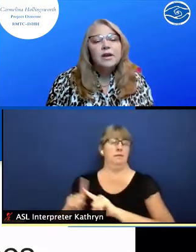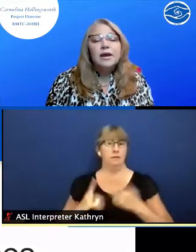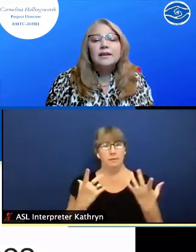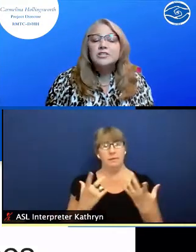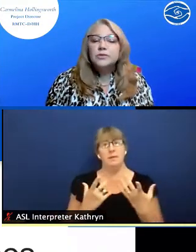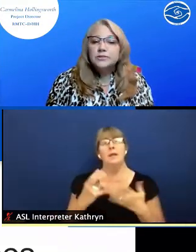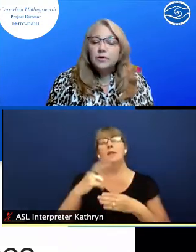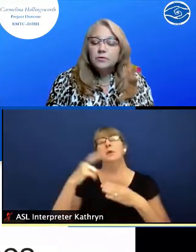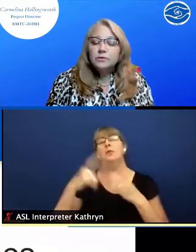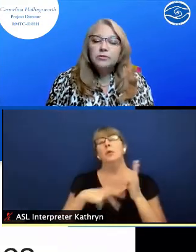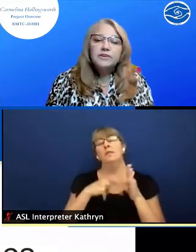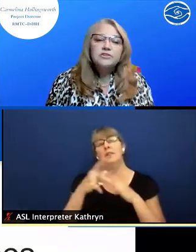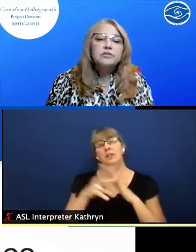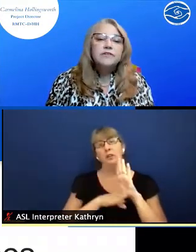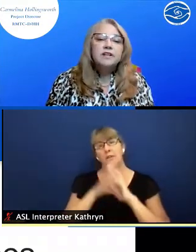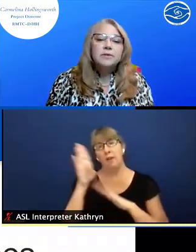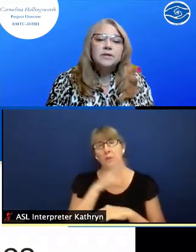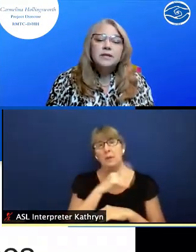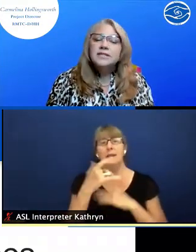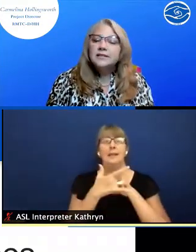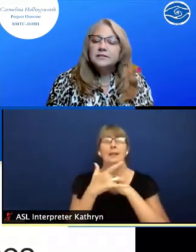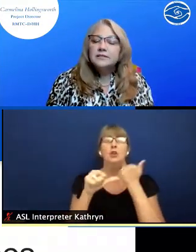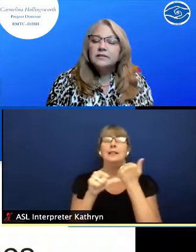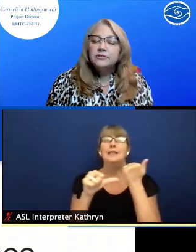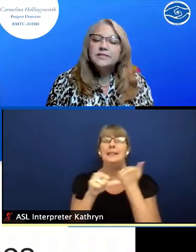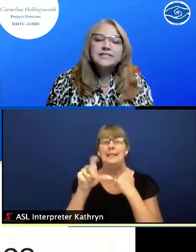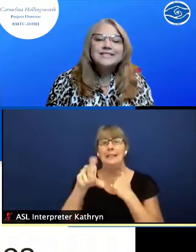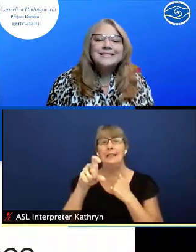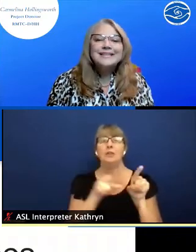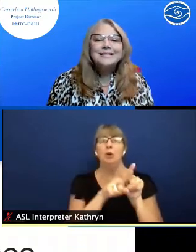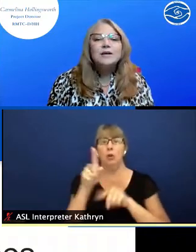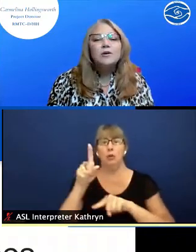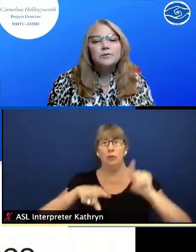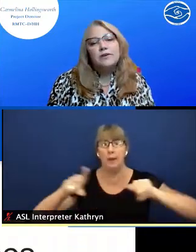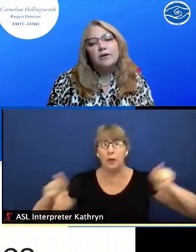And as a result professional development and technical assistant needs also very.